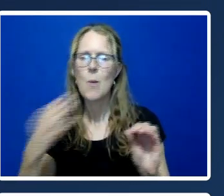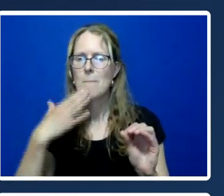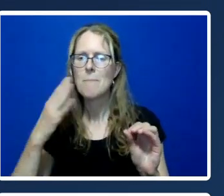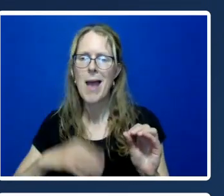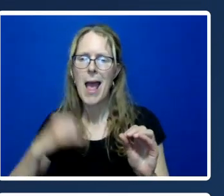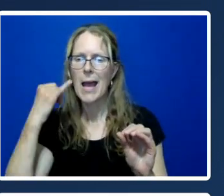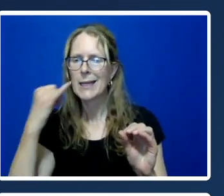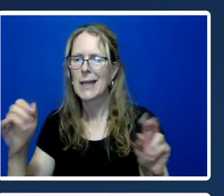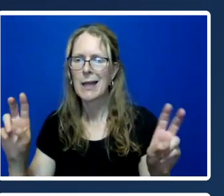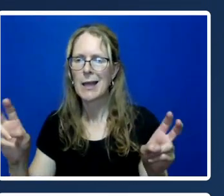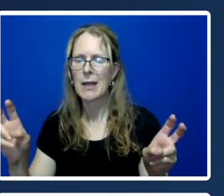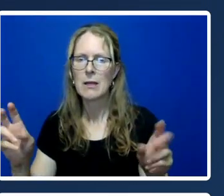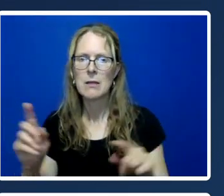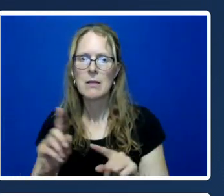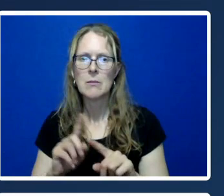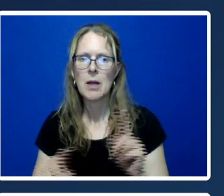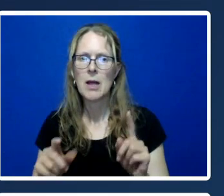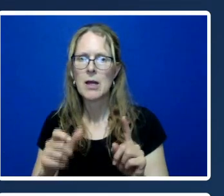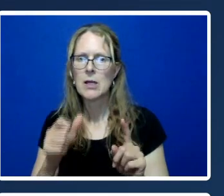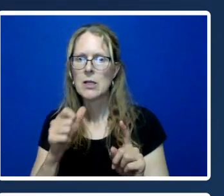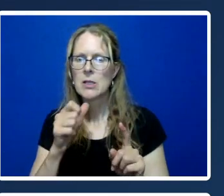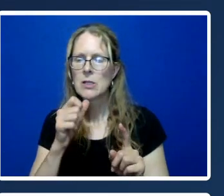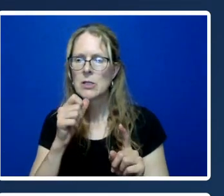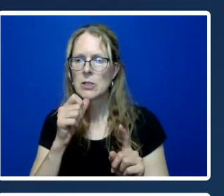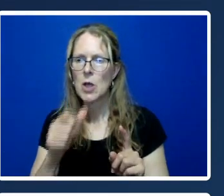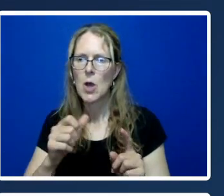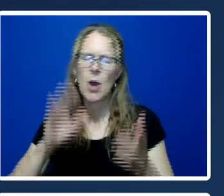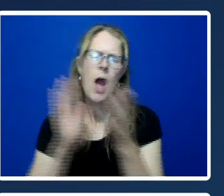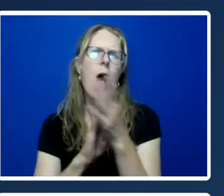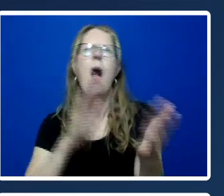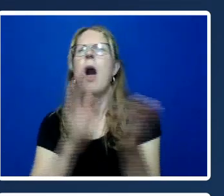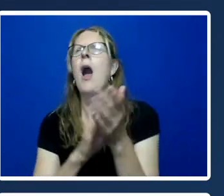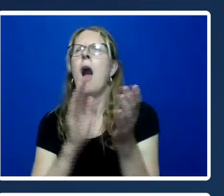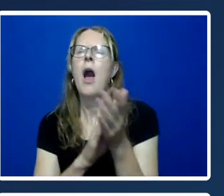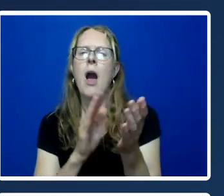overpraise an exceptional -- what one might think is an exceptional idea. Again,